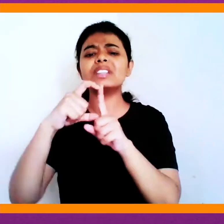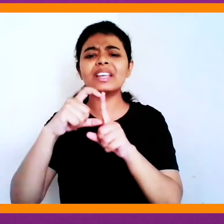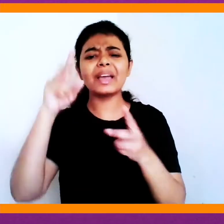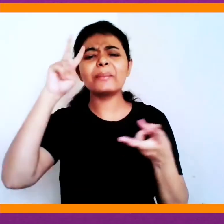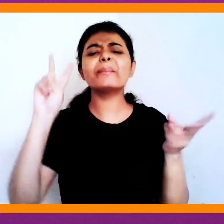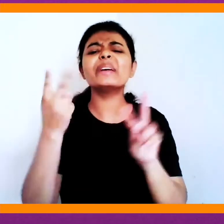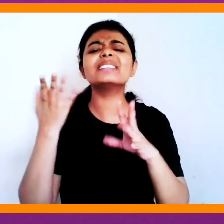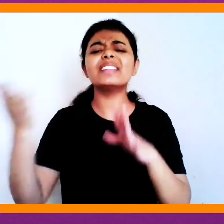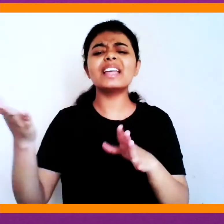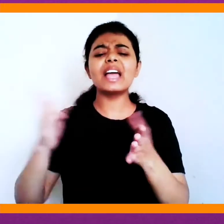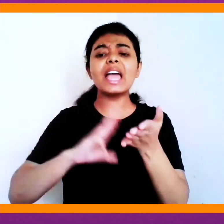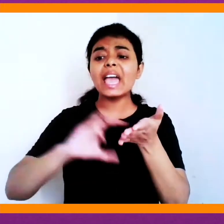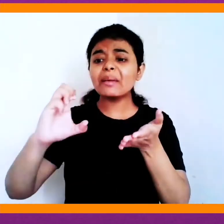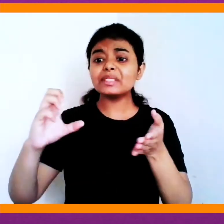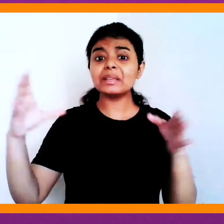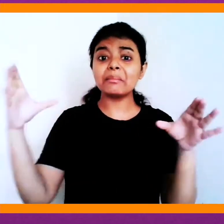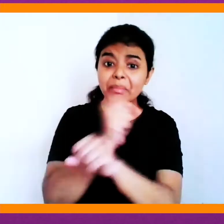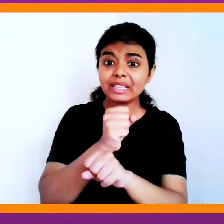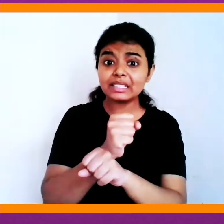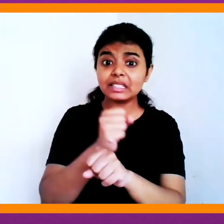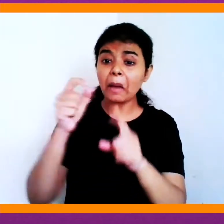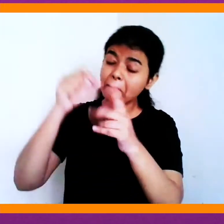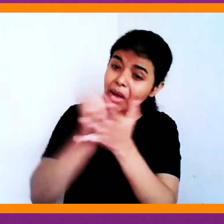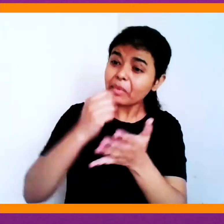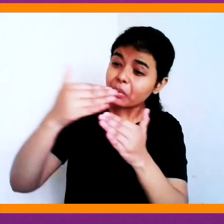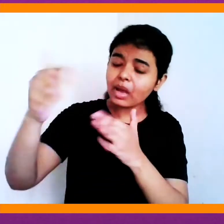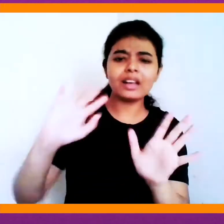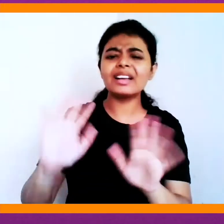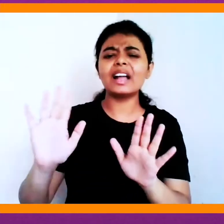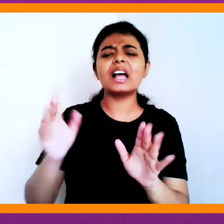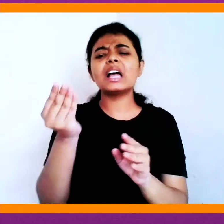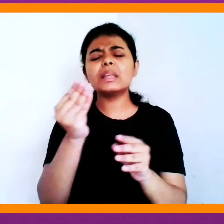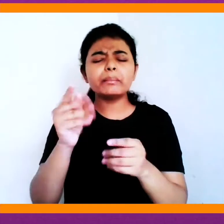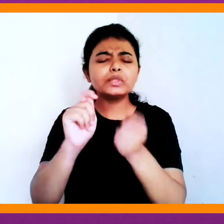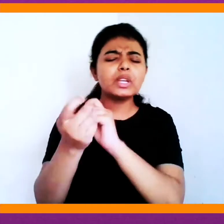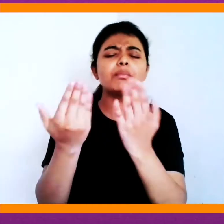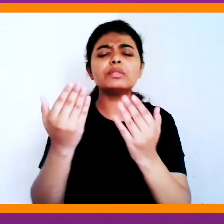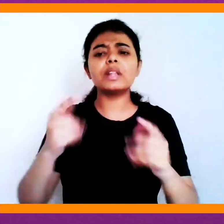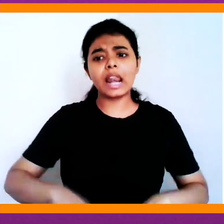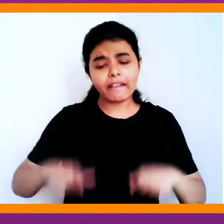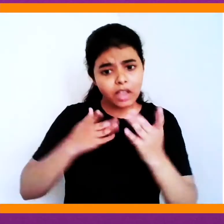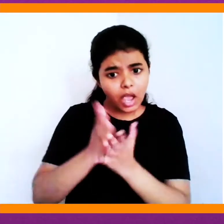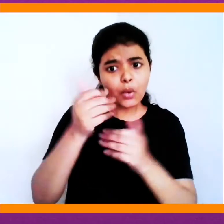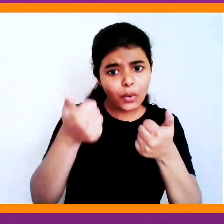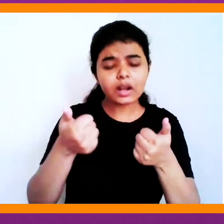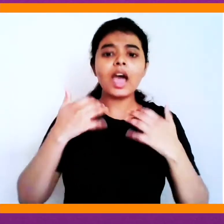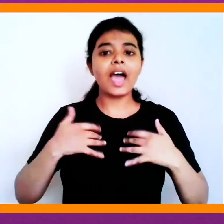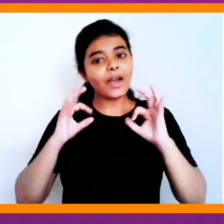temporary regular cycles created by a very very unhealthy lifestyle if more and more young people